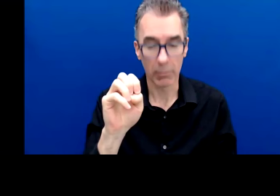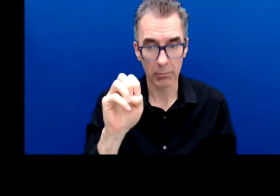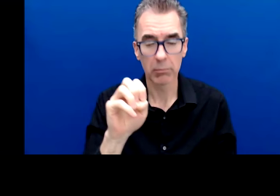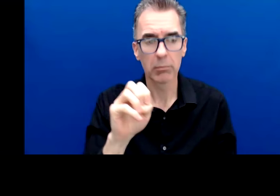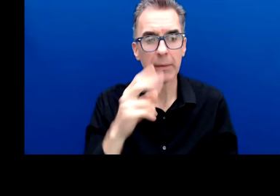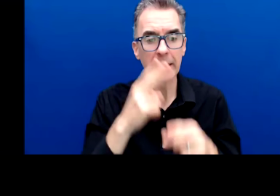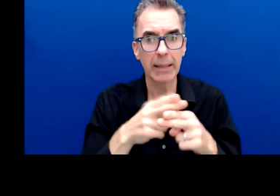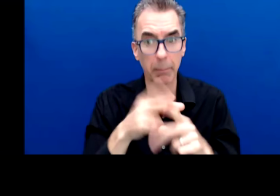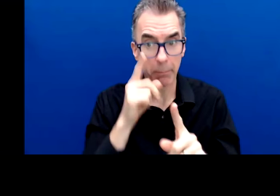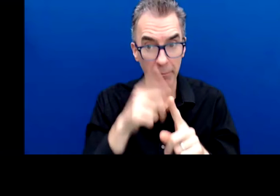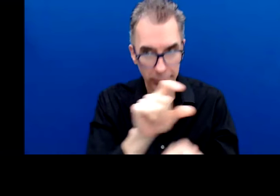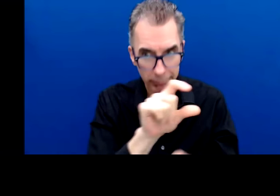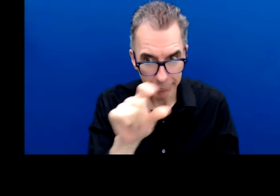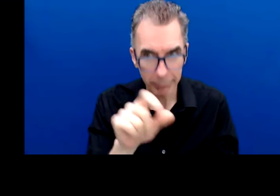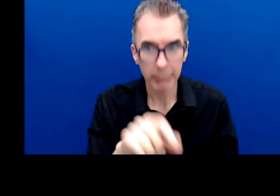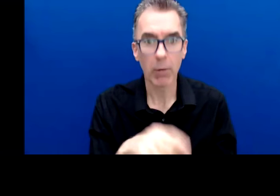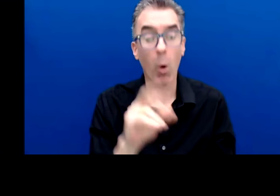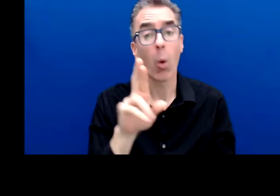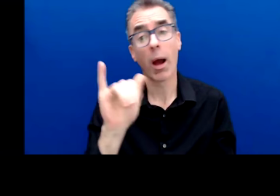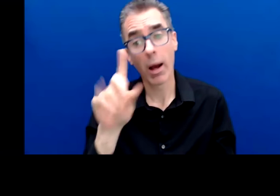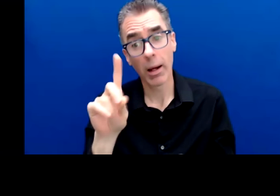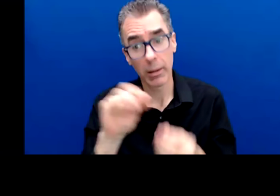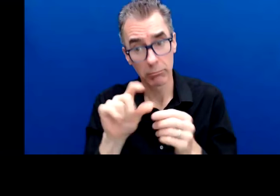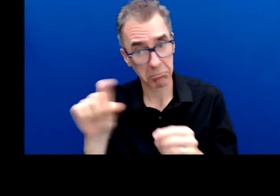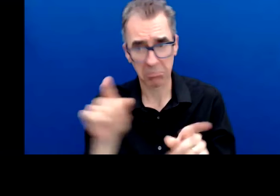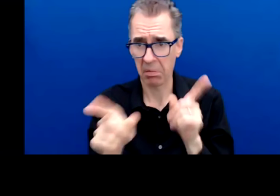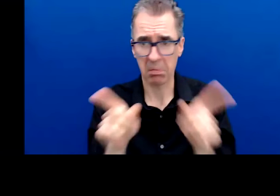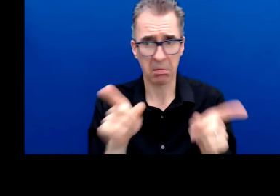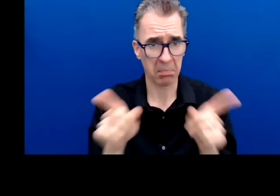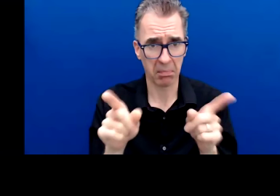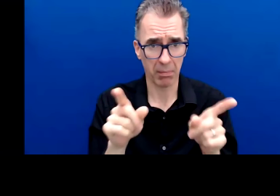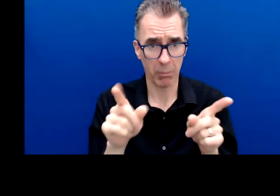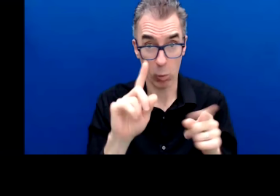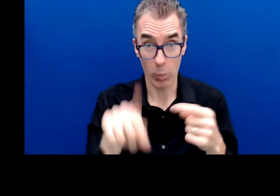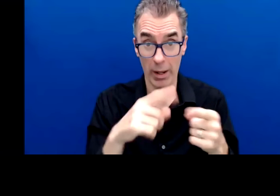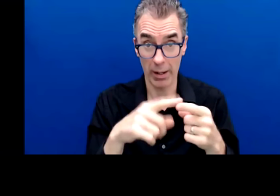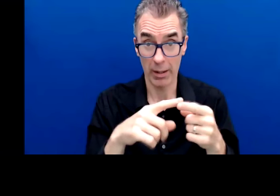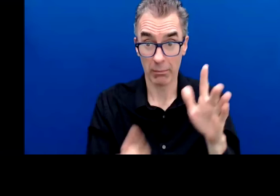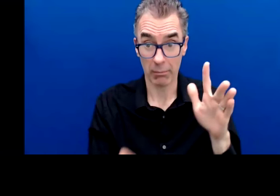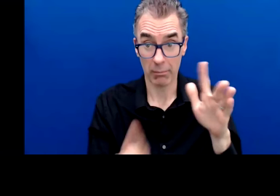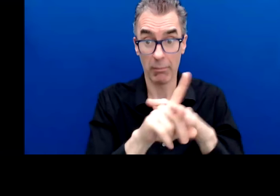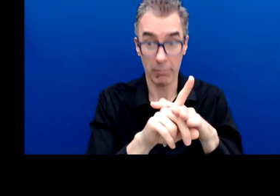You can of course look them up by their student ID. When you do this, you can go click on their profile.